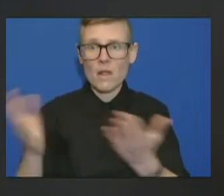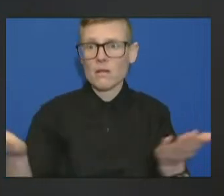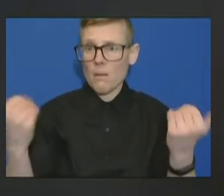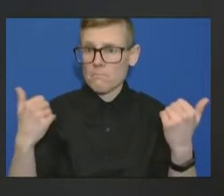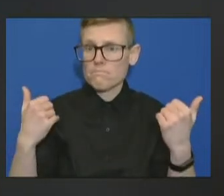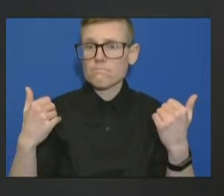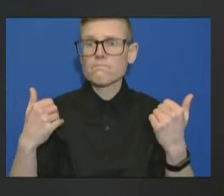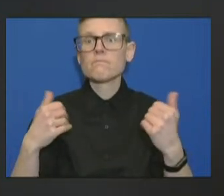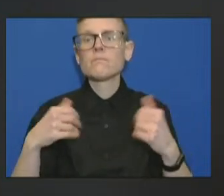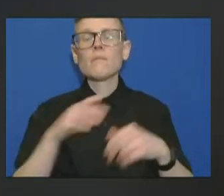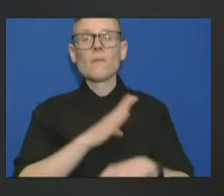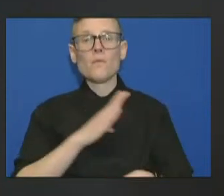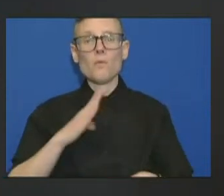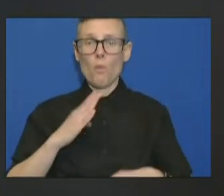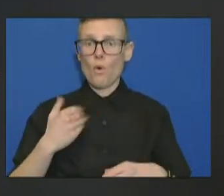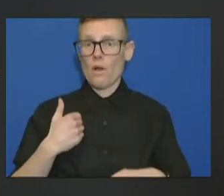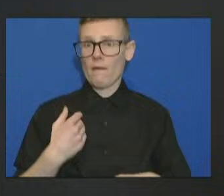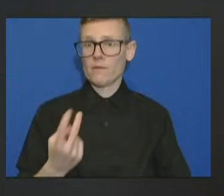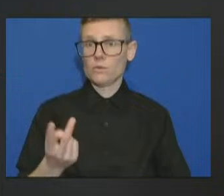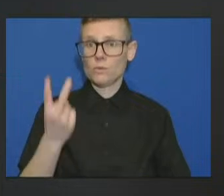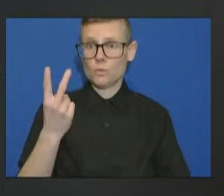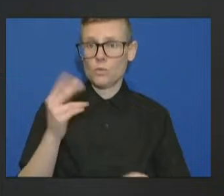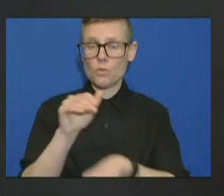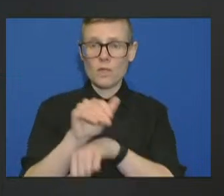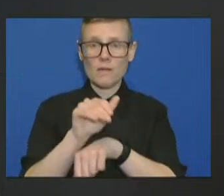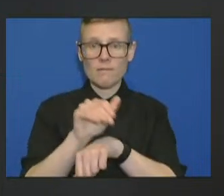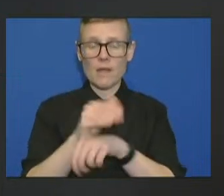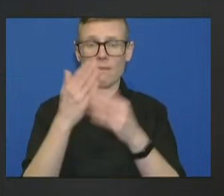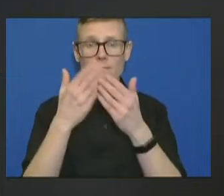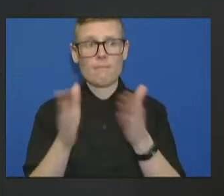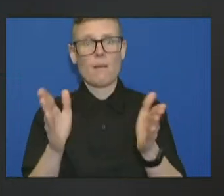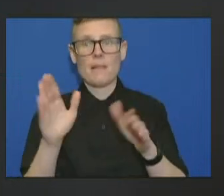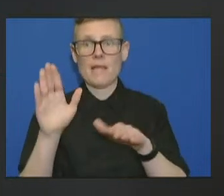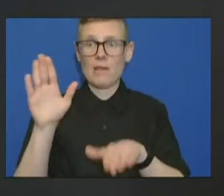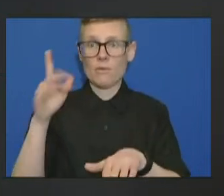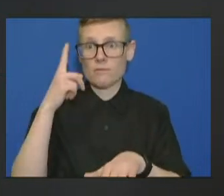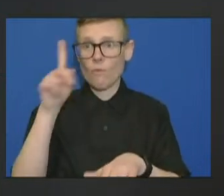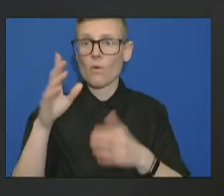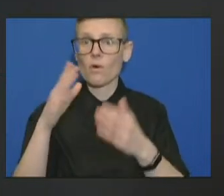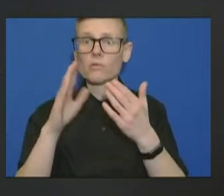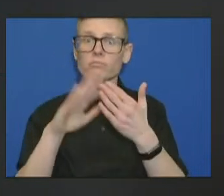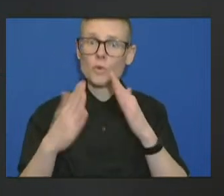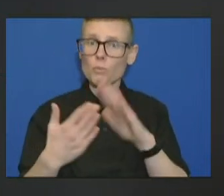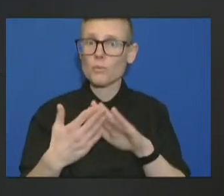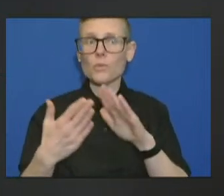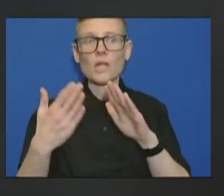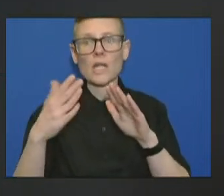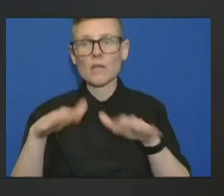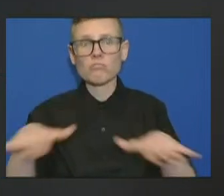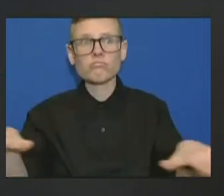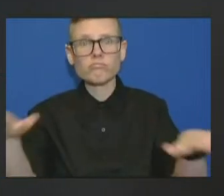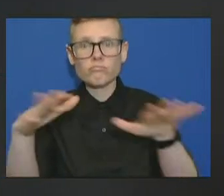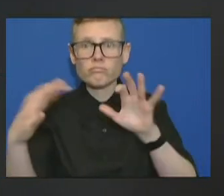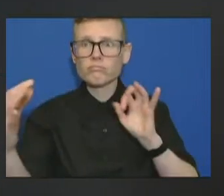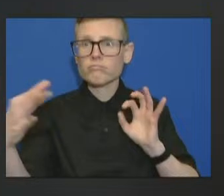are also televised and open to the public. The board holds two